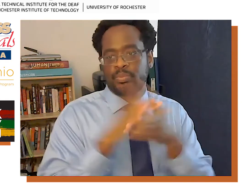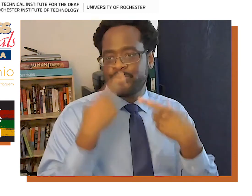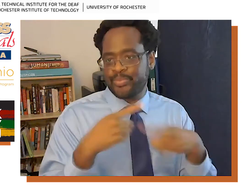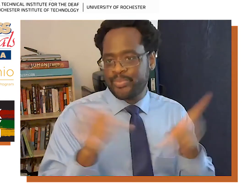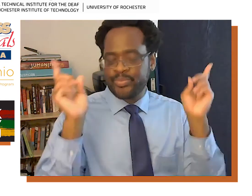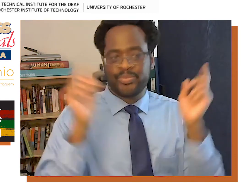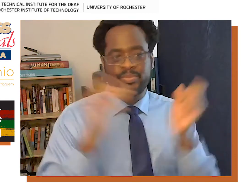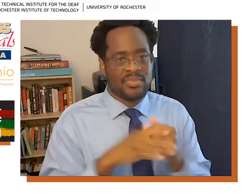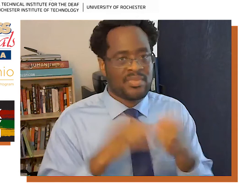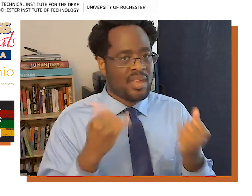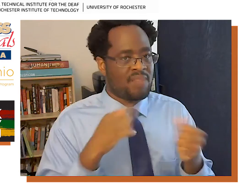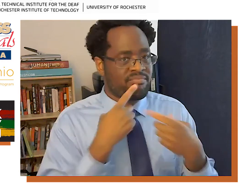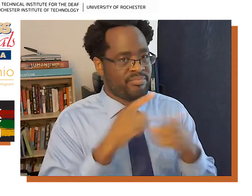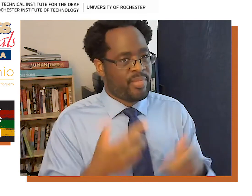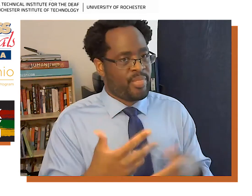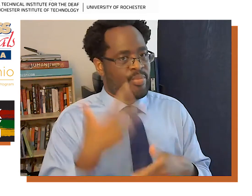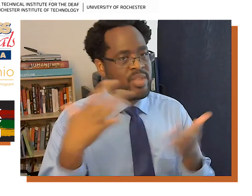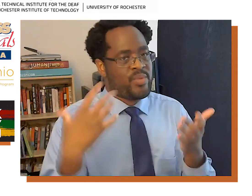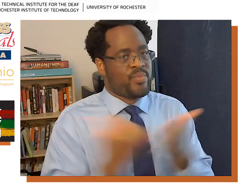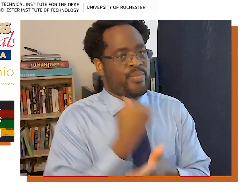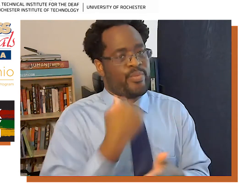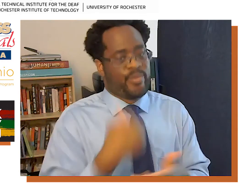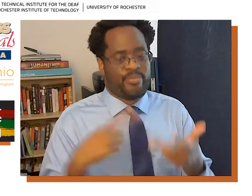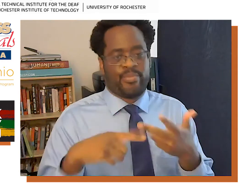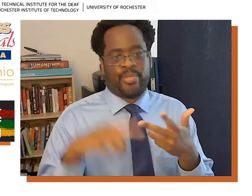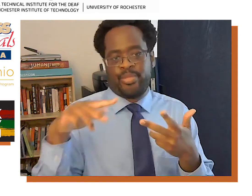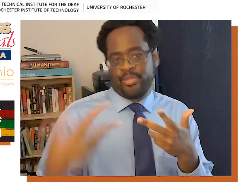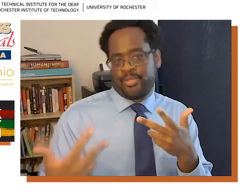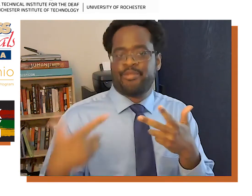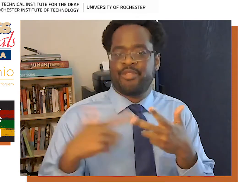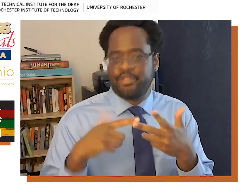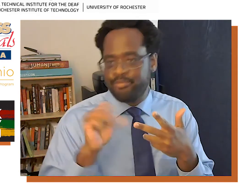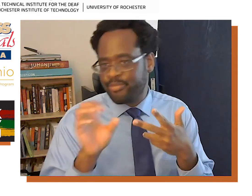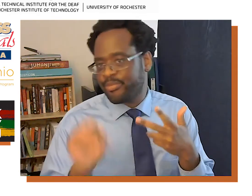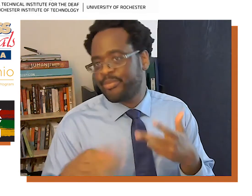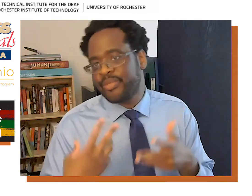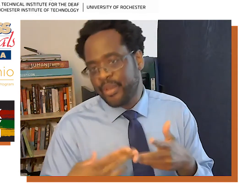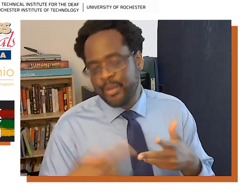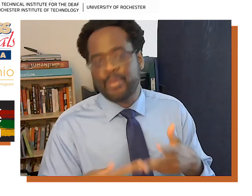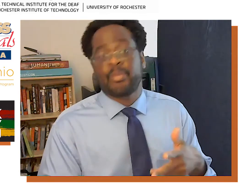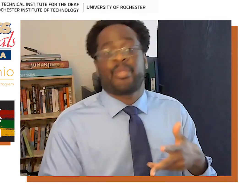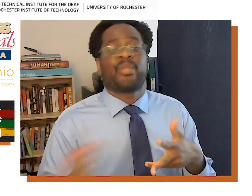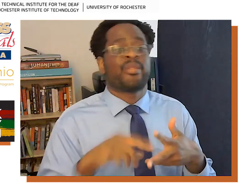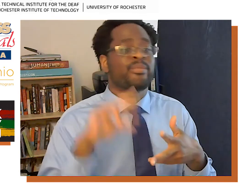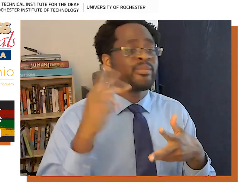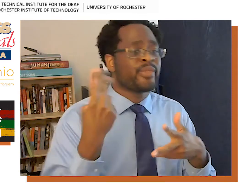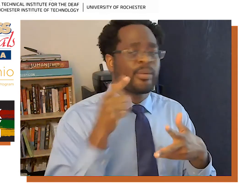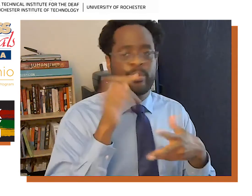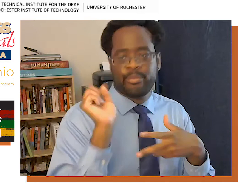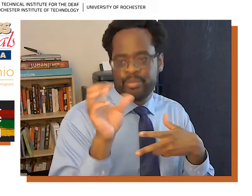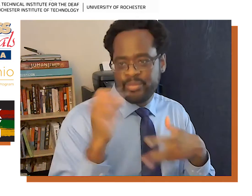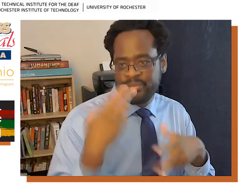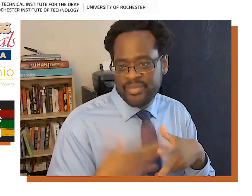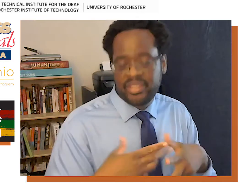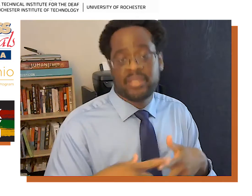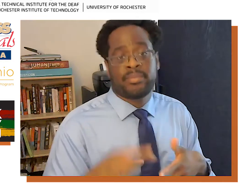to make the announcement, and they announced that there were 3 winners. They gave the name of the third winner and then the name of the second winner,